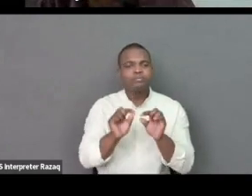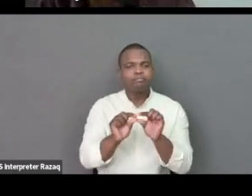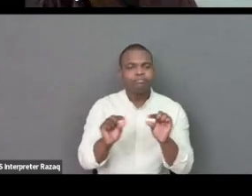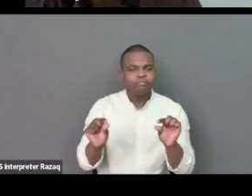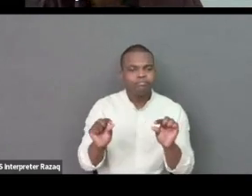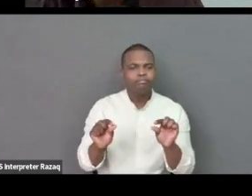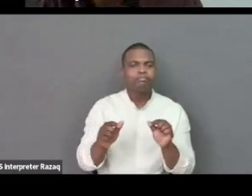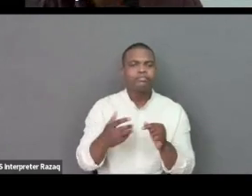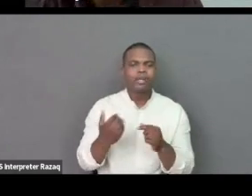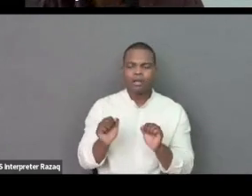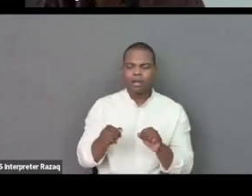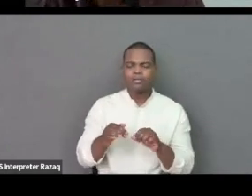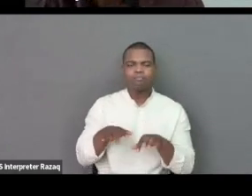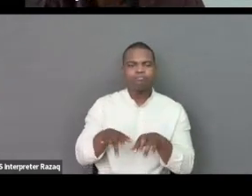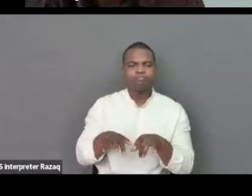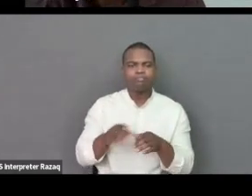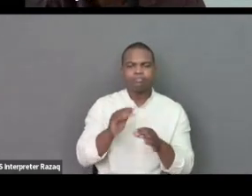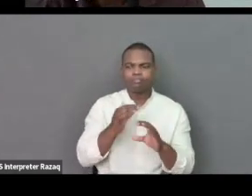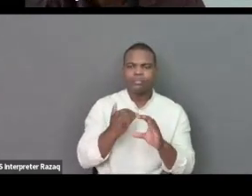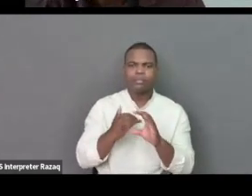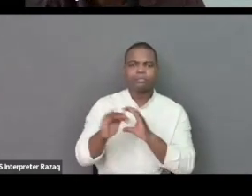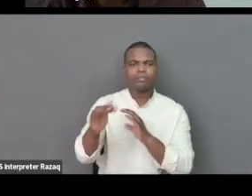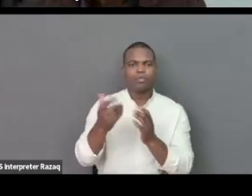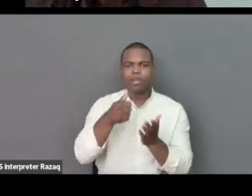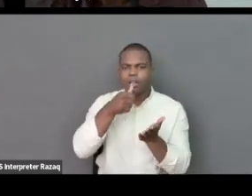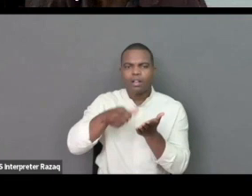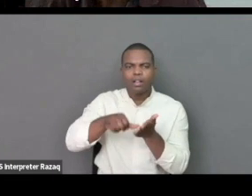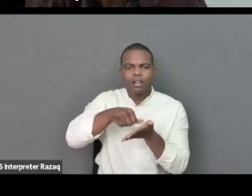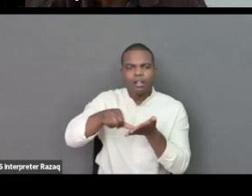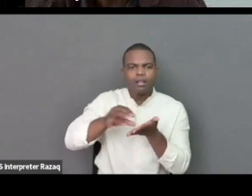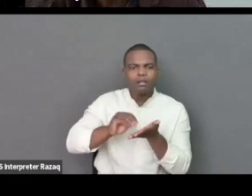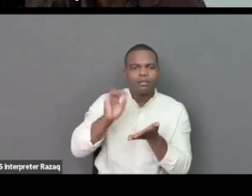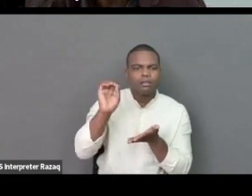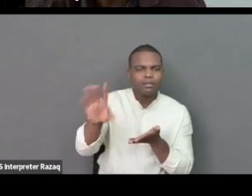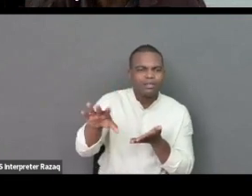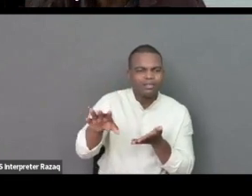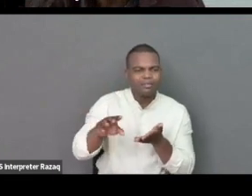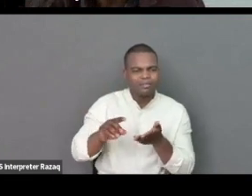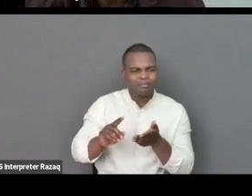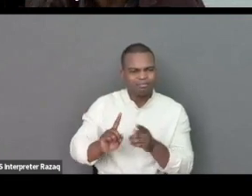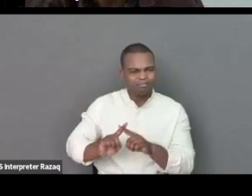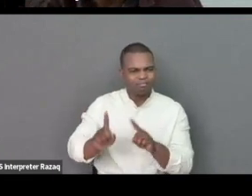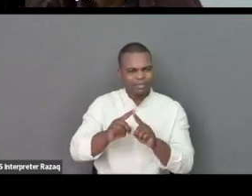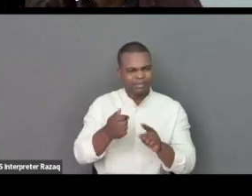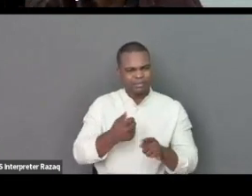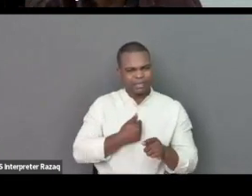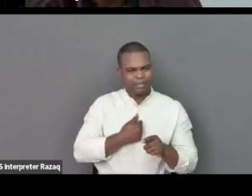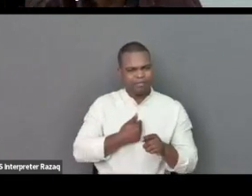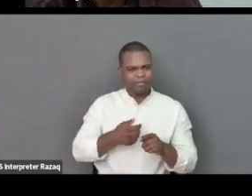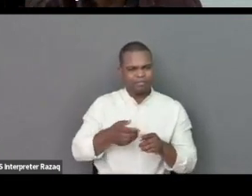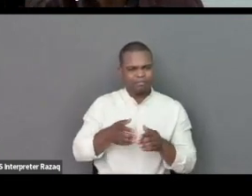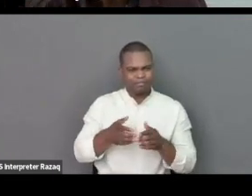the preference. We'll talk a bit about it shortly that it is important to have more than one feedback channel, because user needs